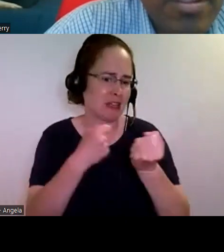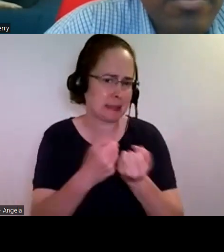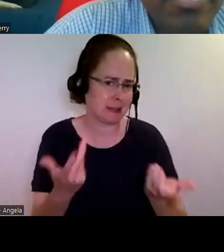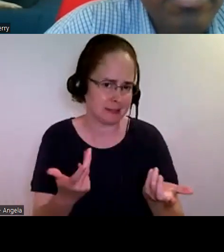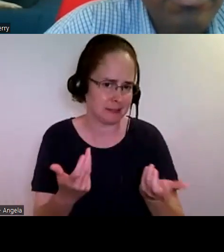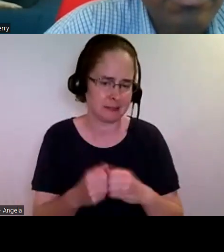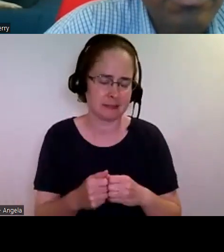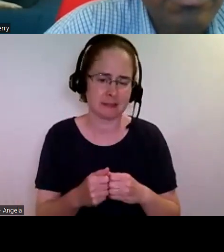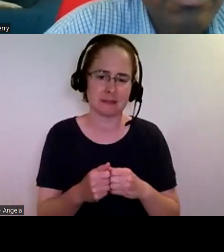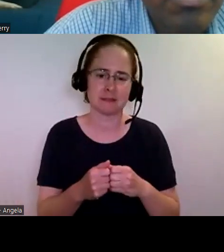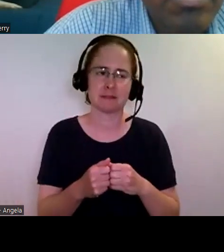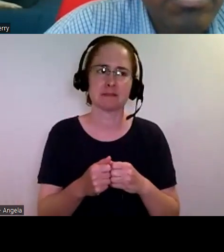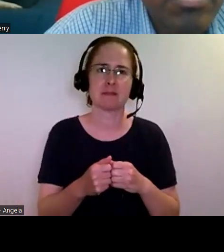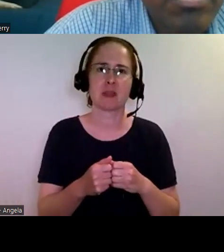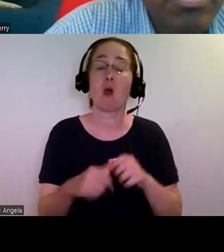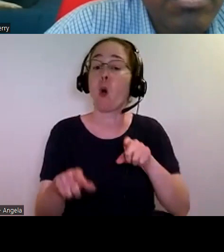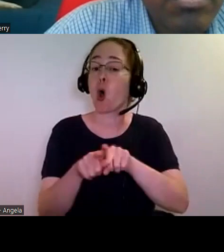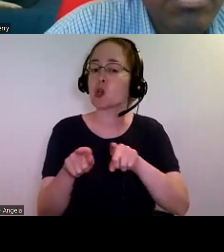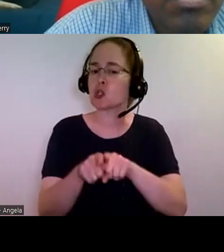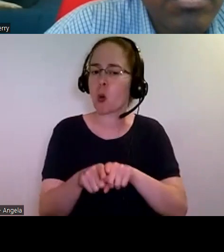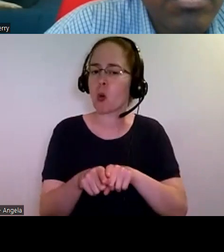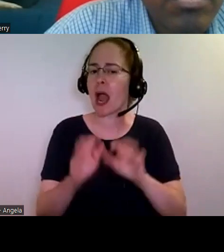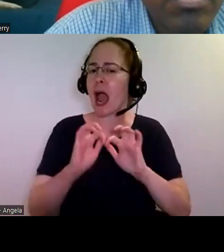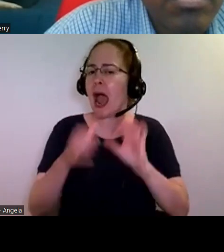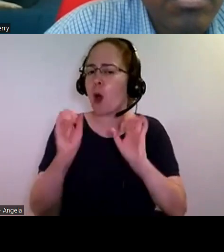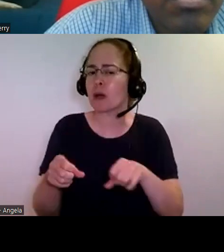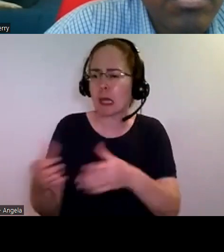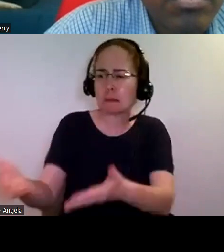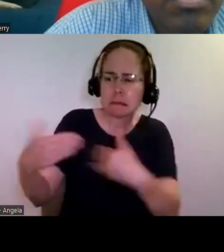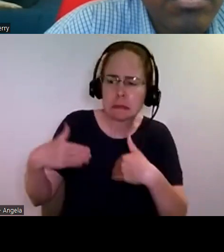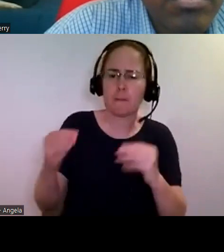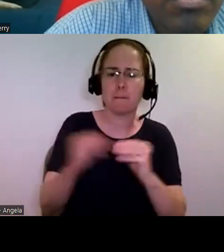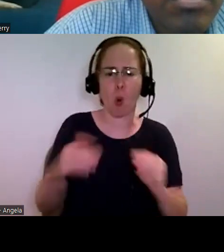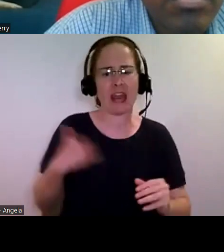the related question was how can we bring more younger advocates like you into this advocacy